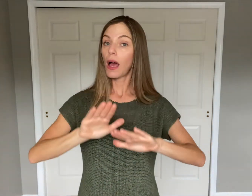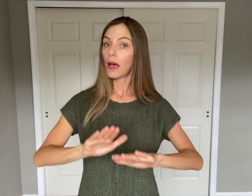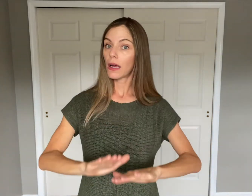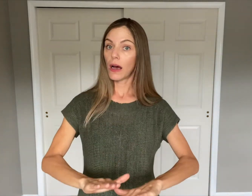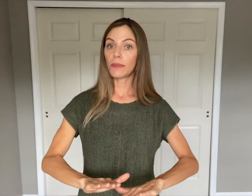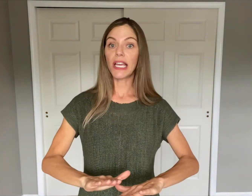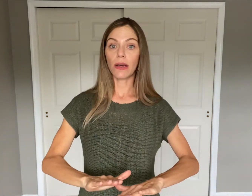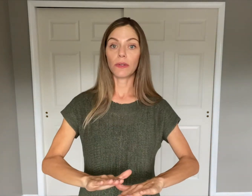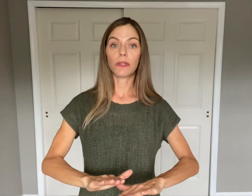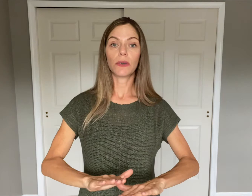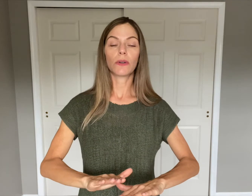"Calm down"